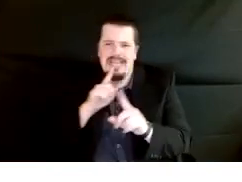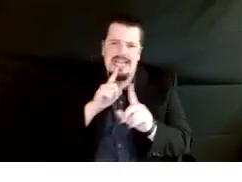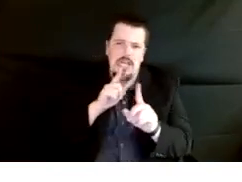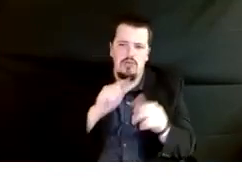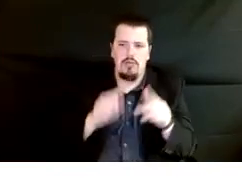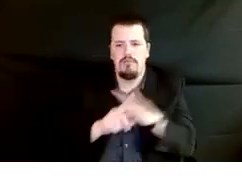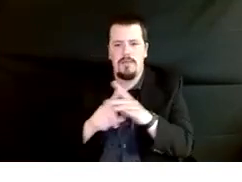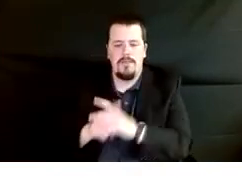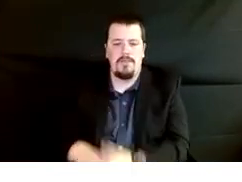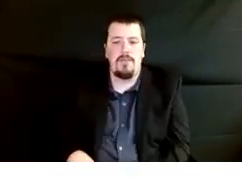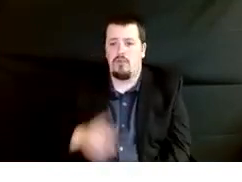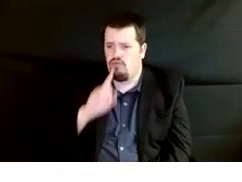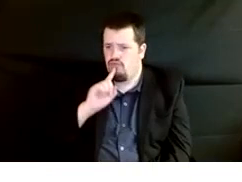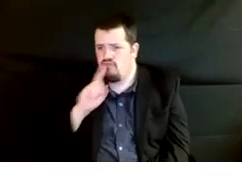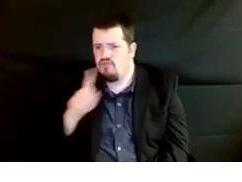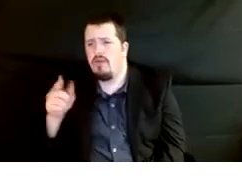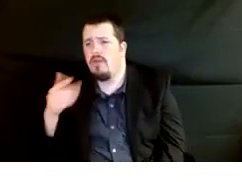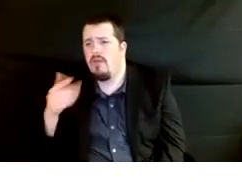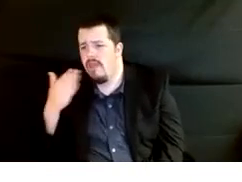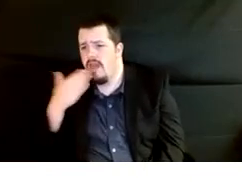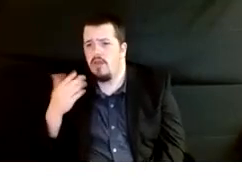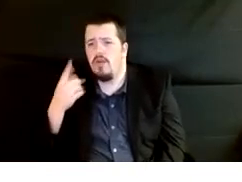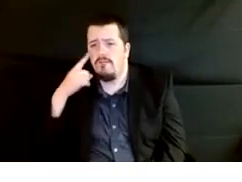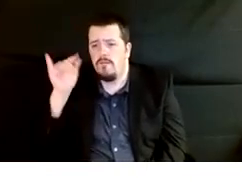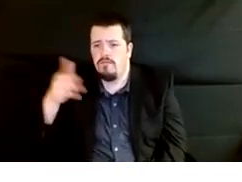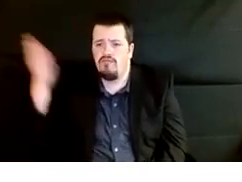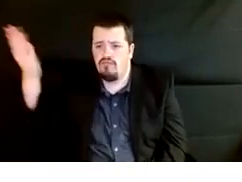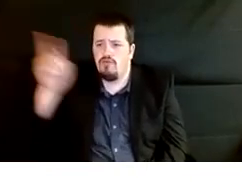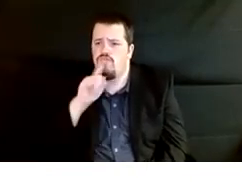sure I'm happy to do, that thank you panelists for this presentation, it's really been helpful